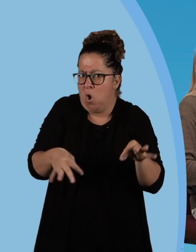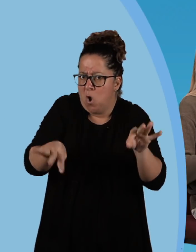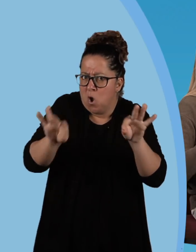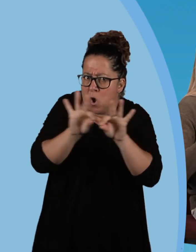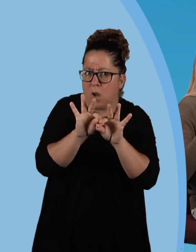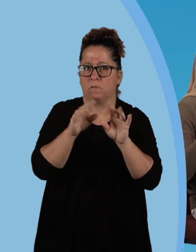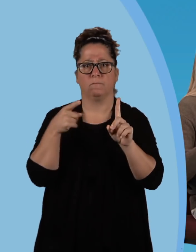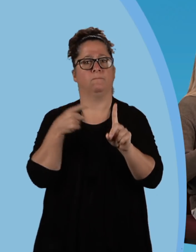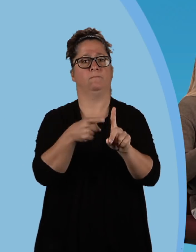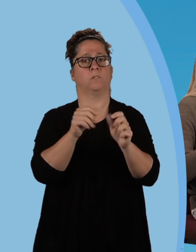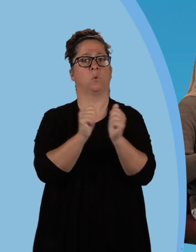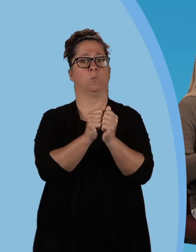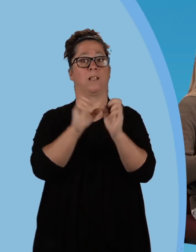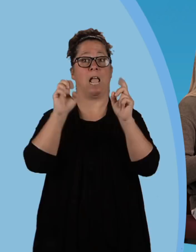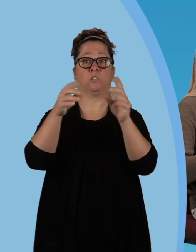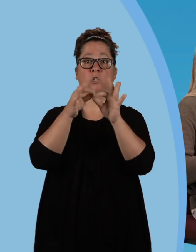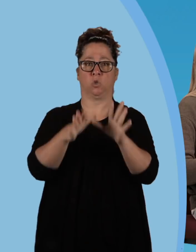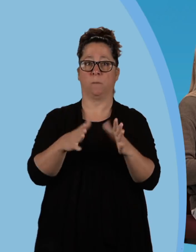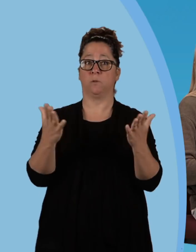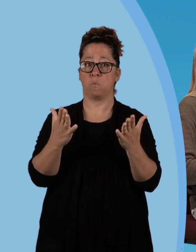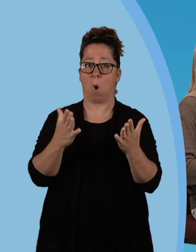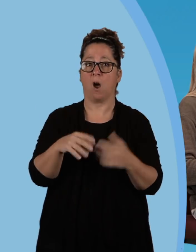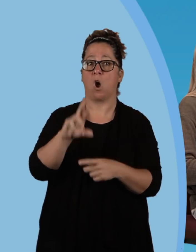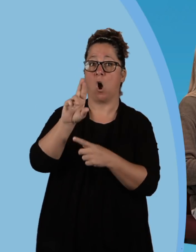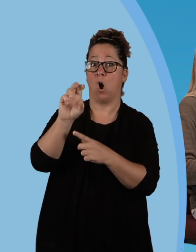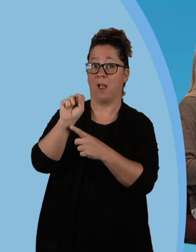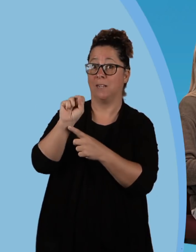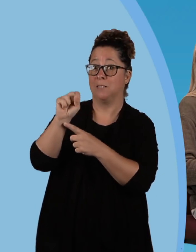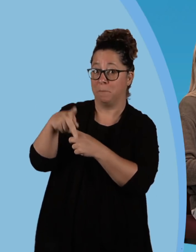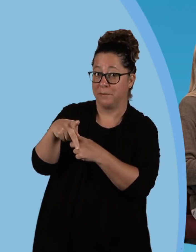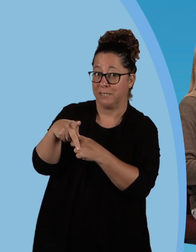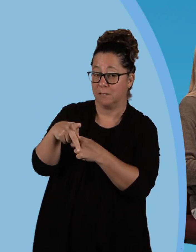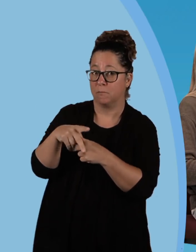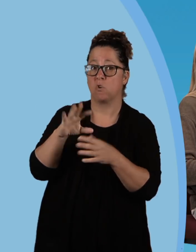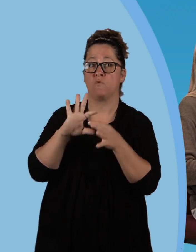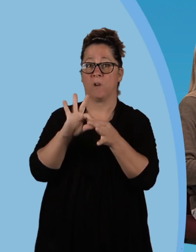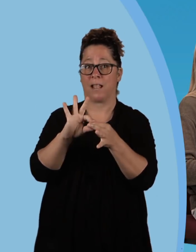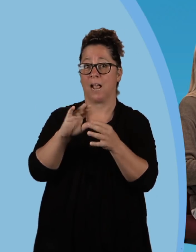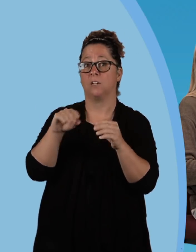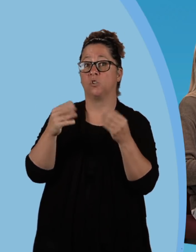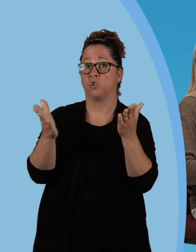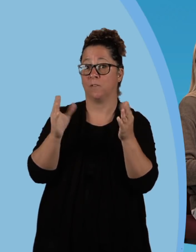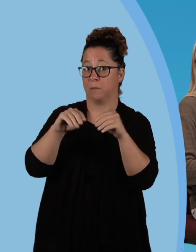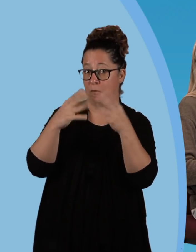We've talked about that very important fact that the educational interpreter is a related service provider